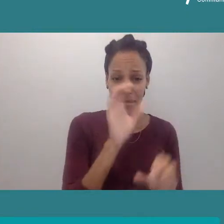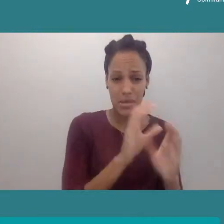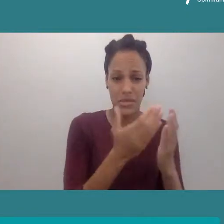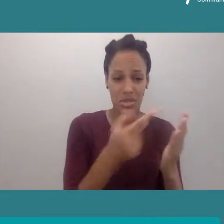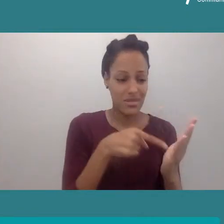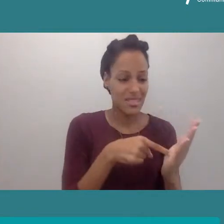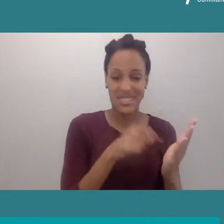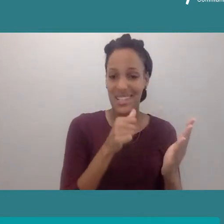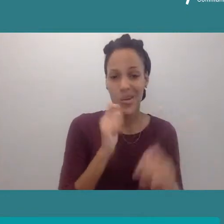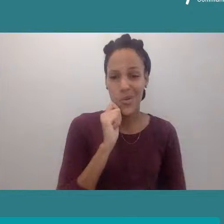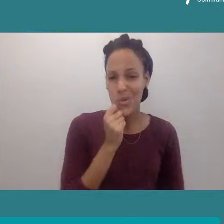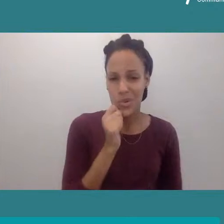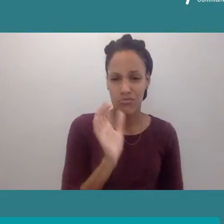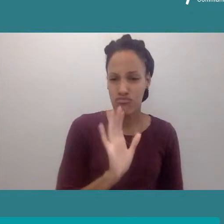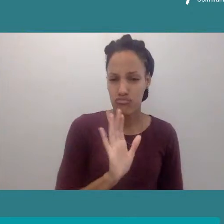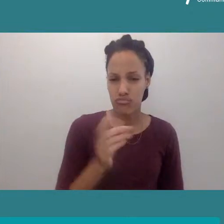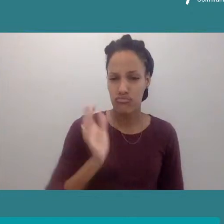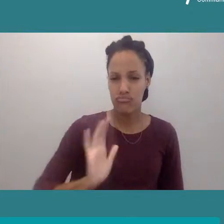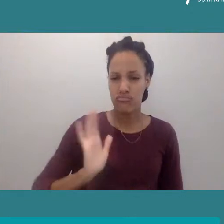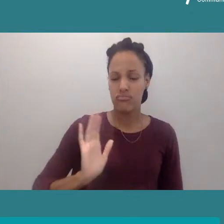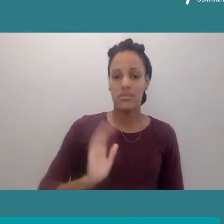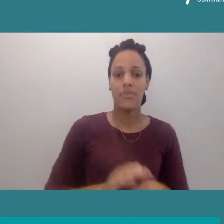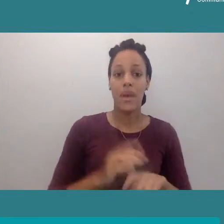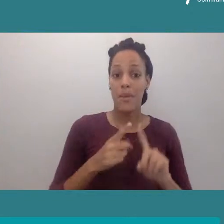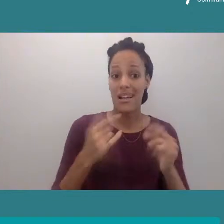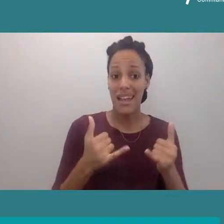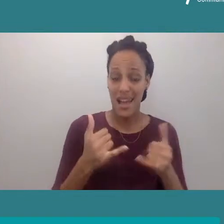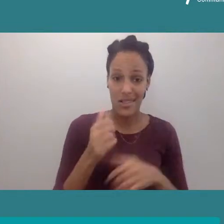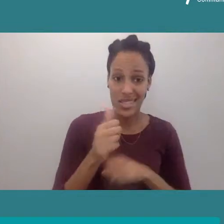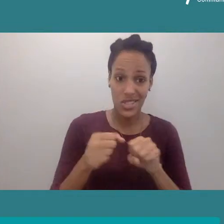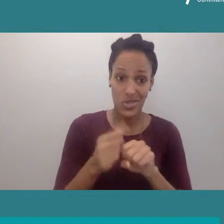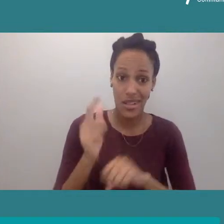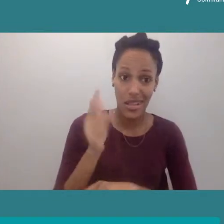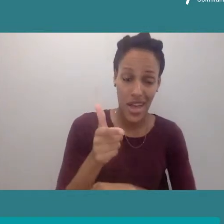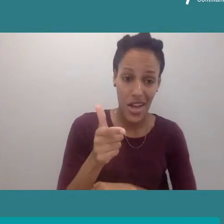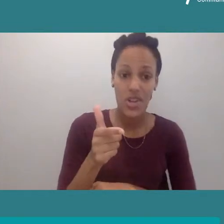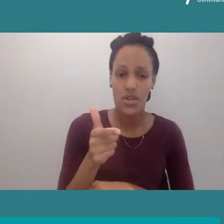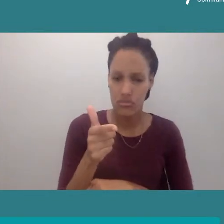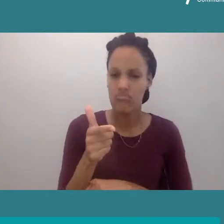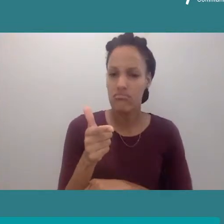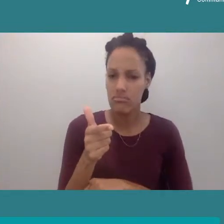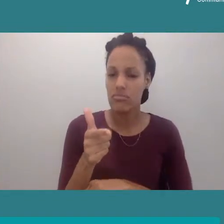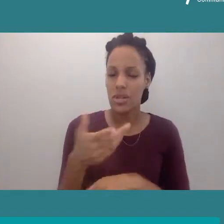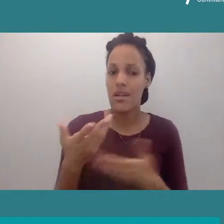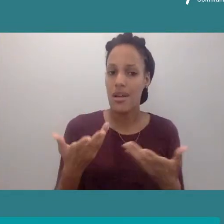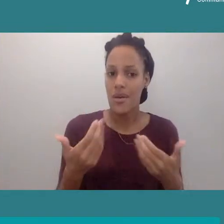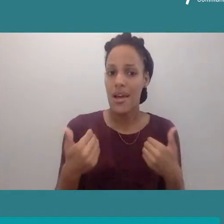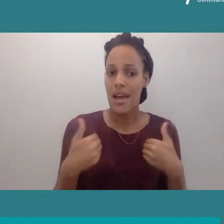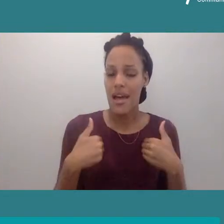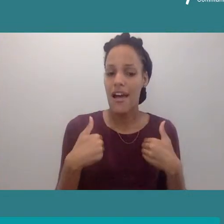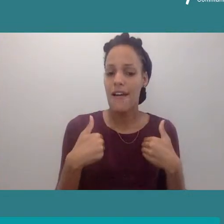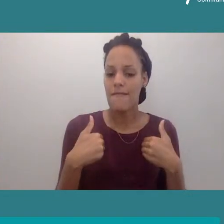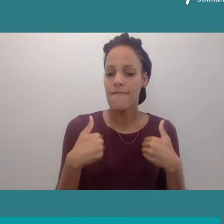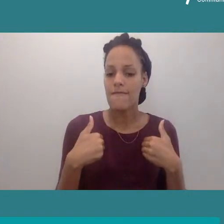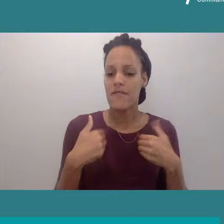And now over a decade later, we are at a place later where a lot of people are now studying